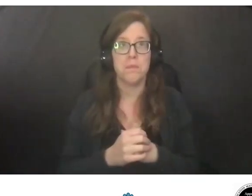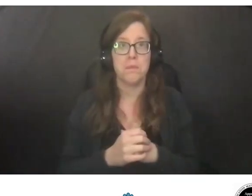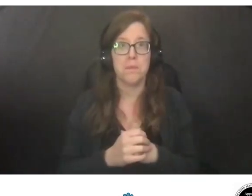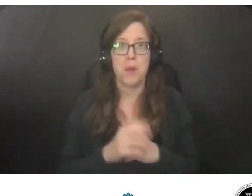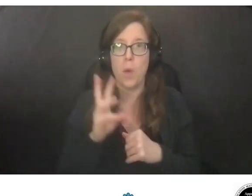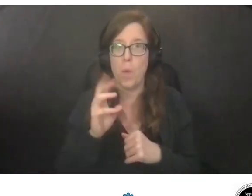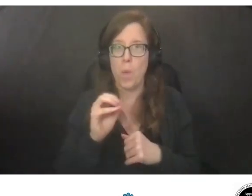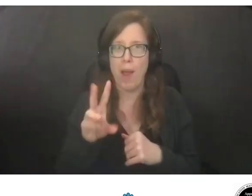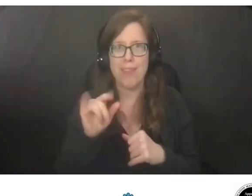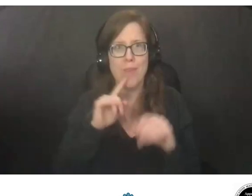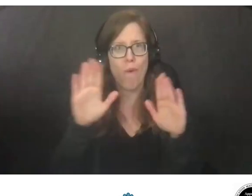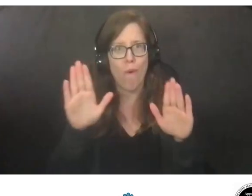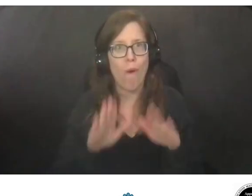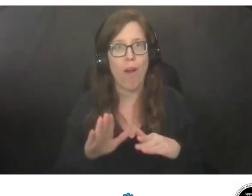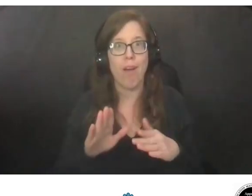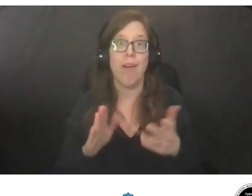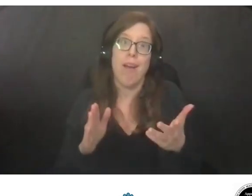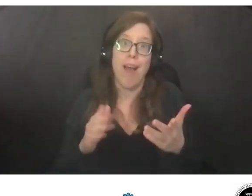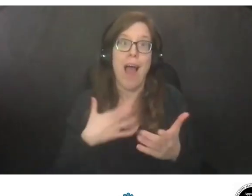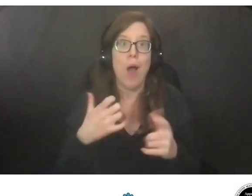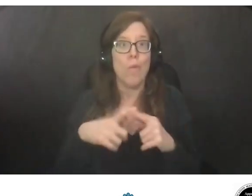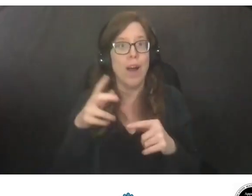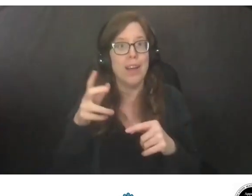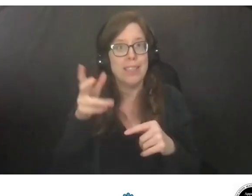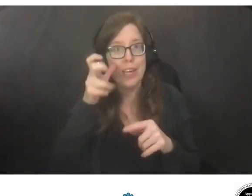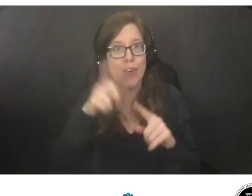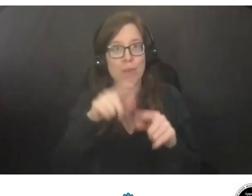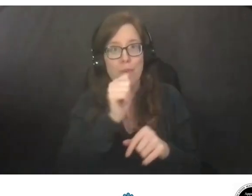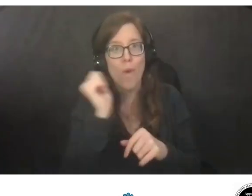Wow! That's awesome. Well, then, I definitely want to hear from each one of you that said